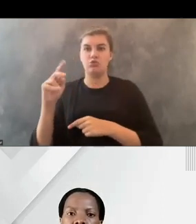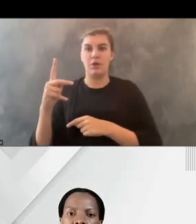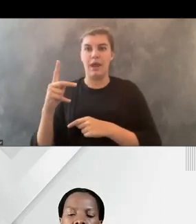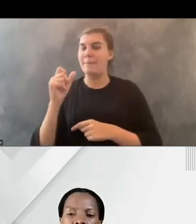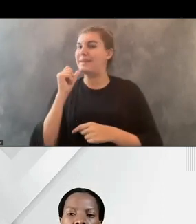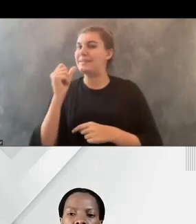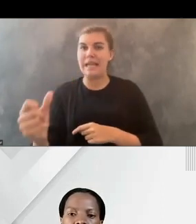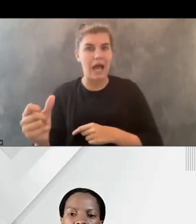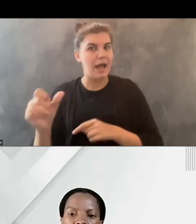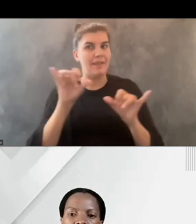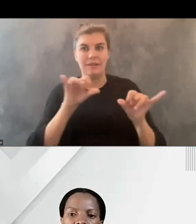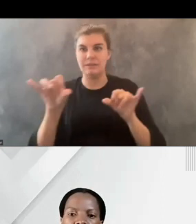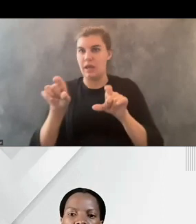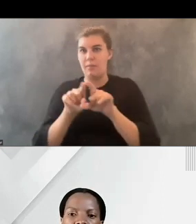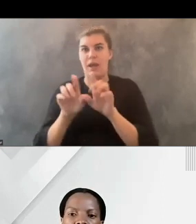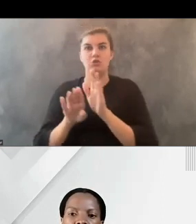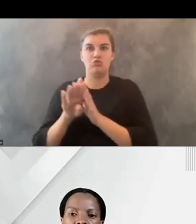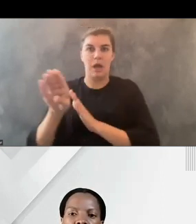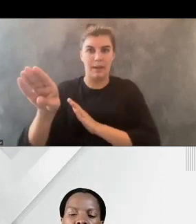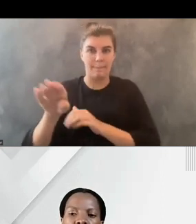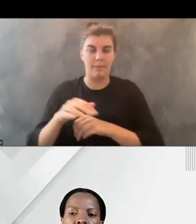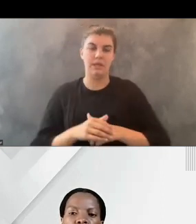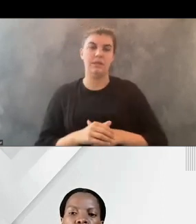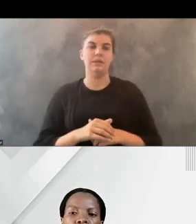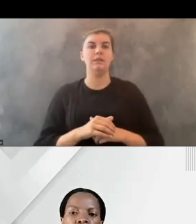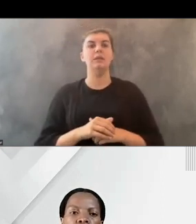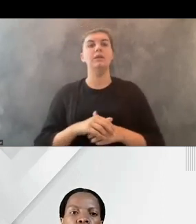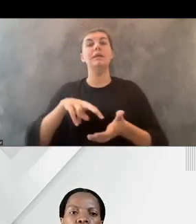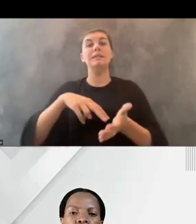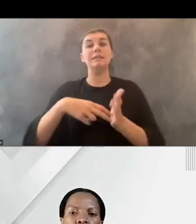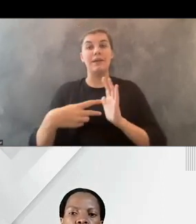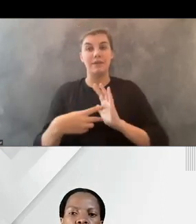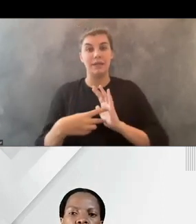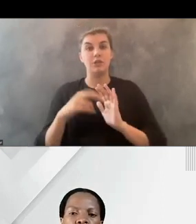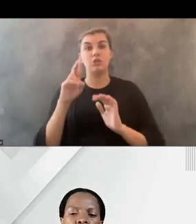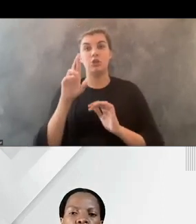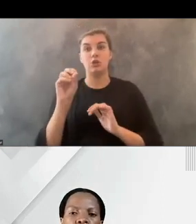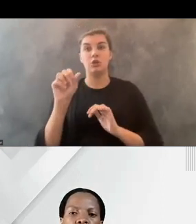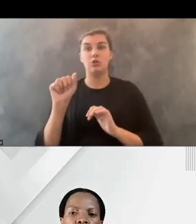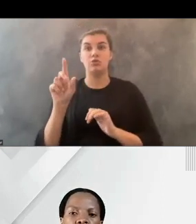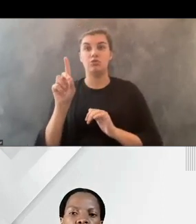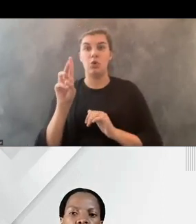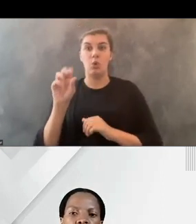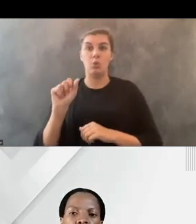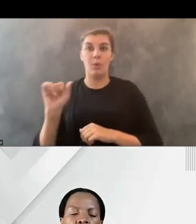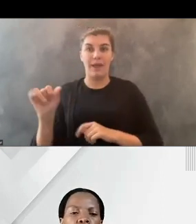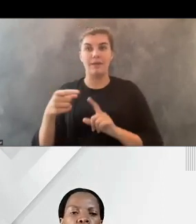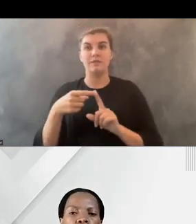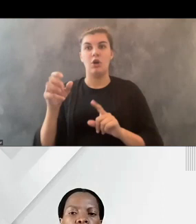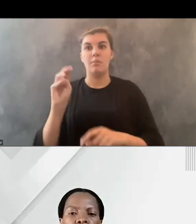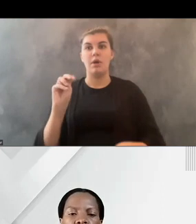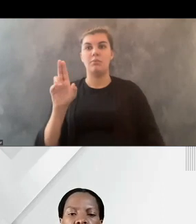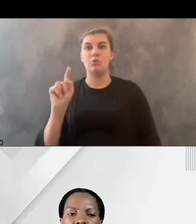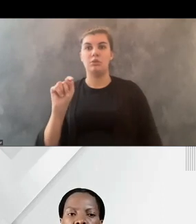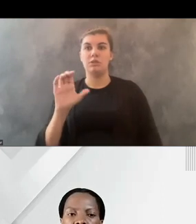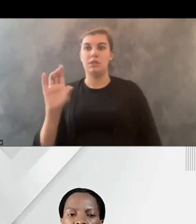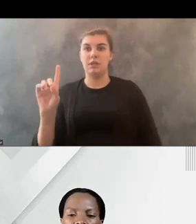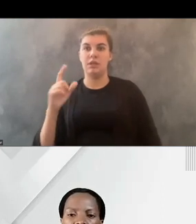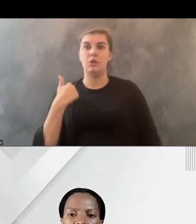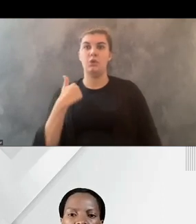not a ramp. The definition of roadway comes from MUTCD with modification for PROWAG.